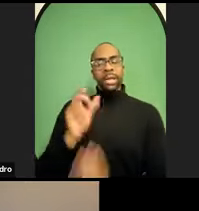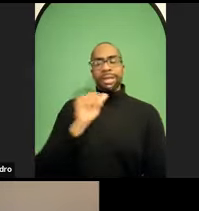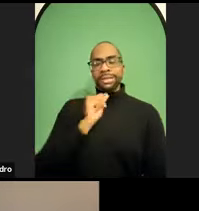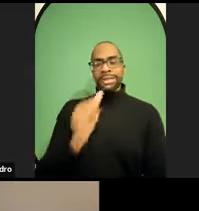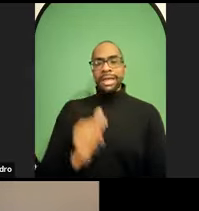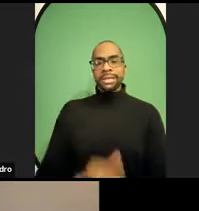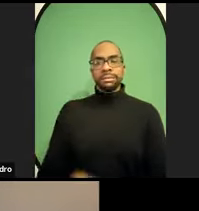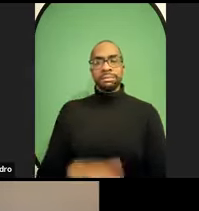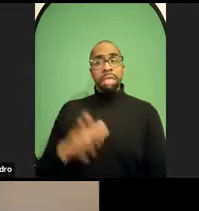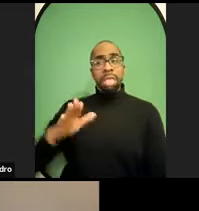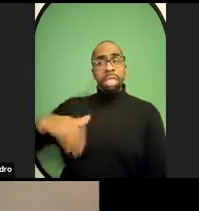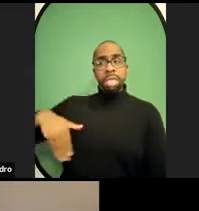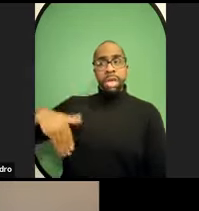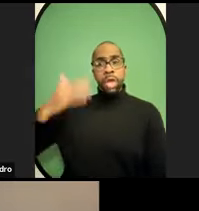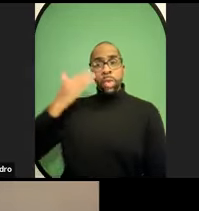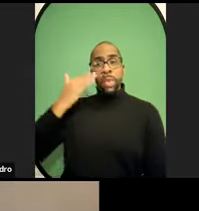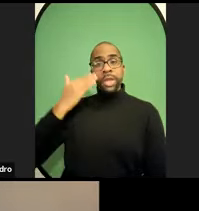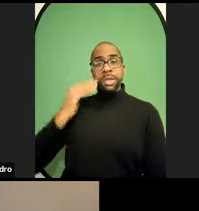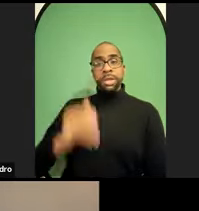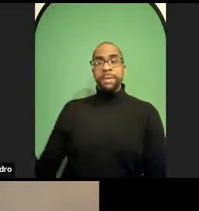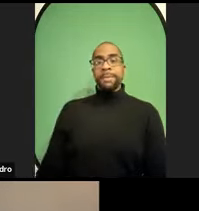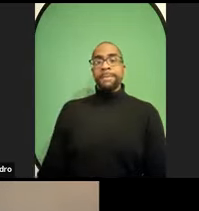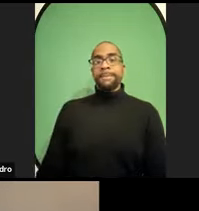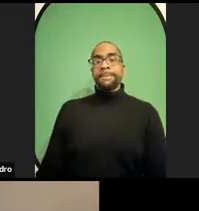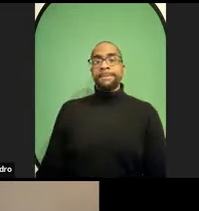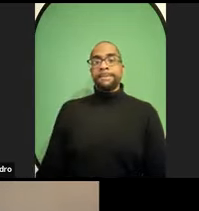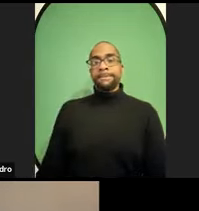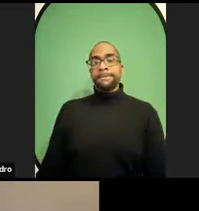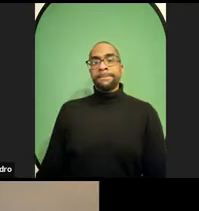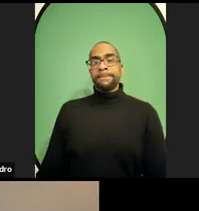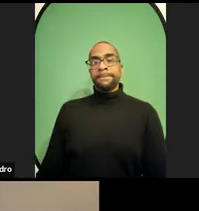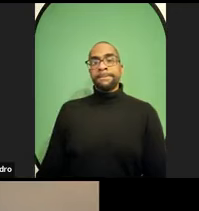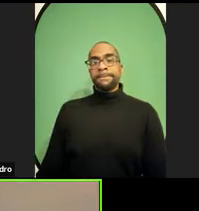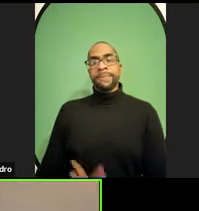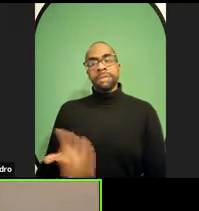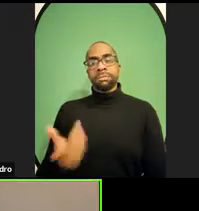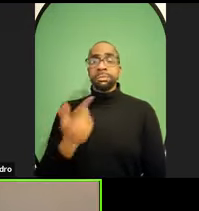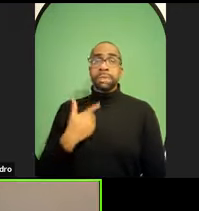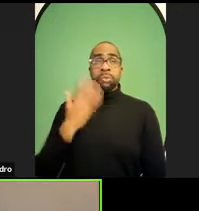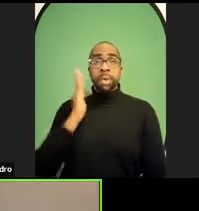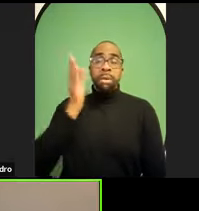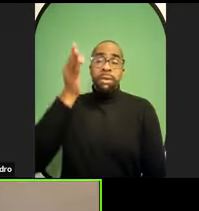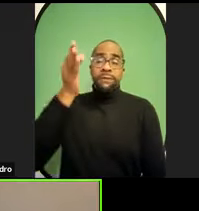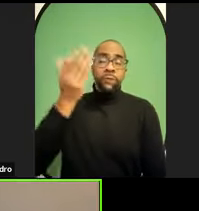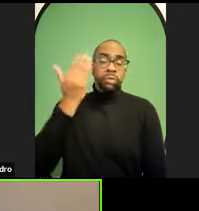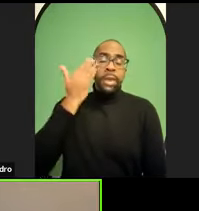There is no mandate. As far as we know there's no. intent intention of having a mandate however we are changing